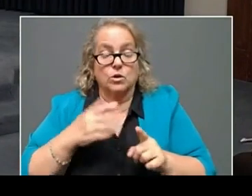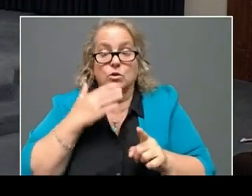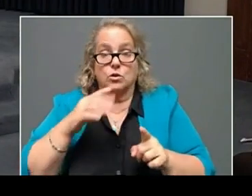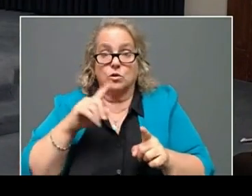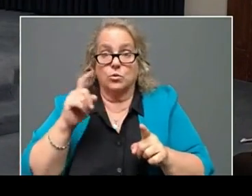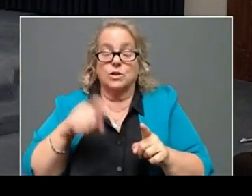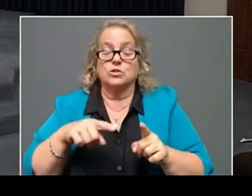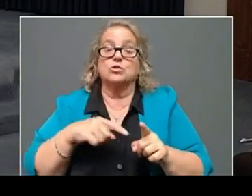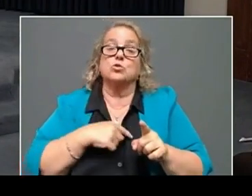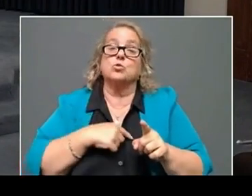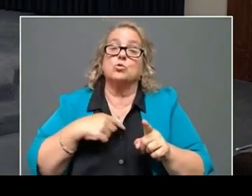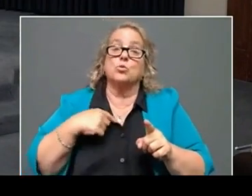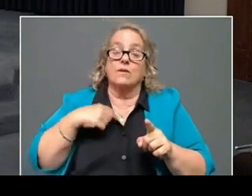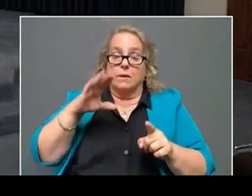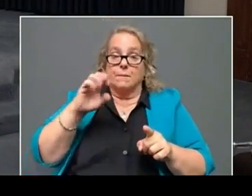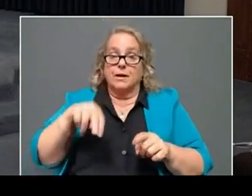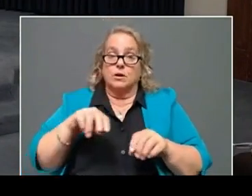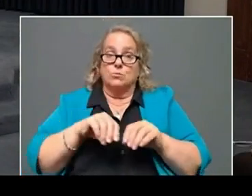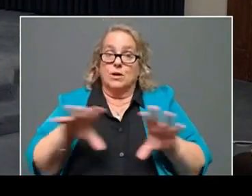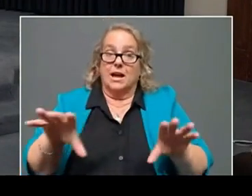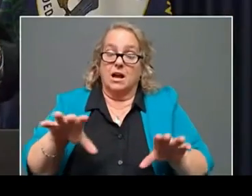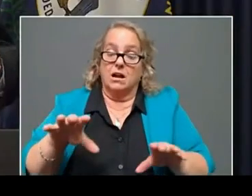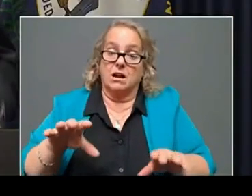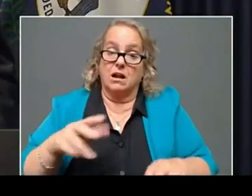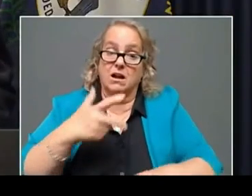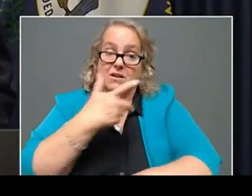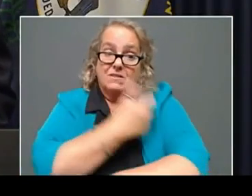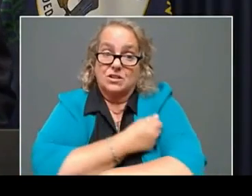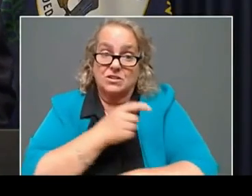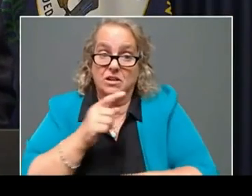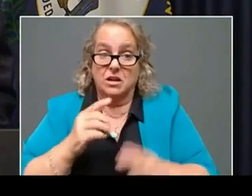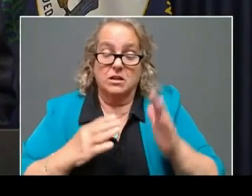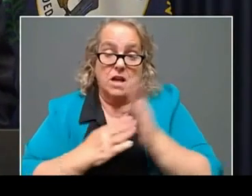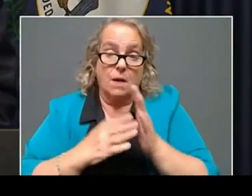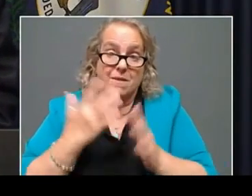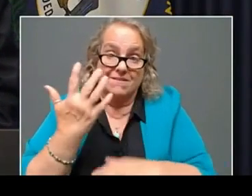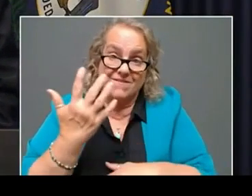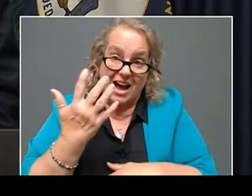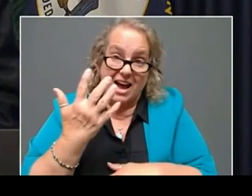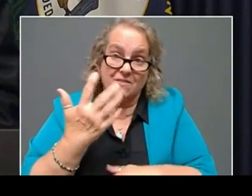in on vaccinations. The top five vaccinated. The bottom five vaccinated